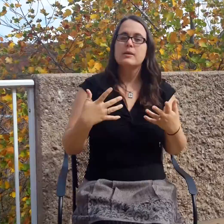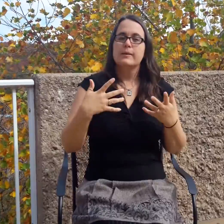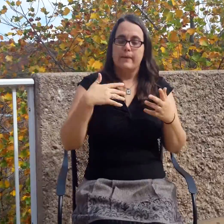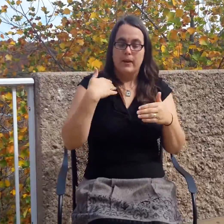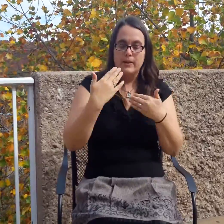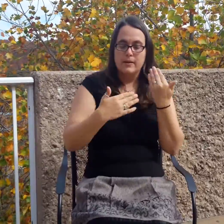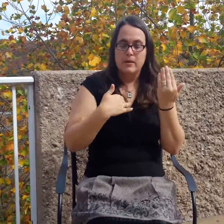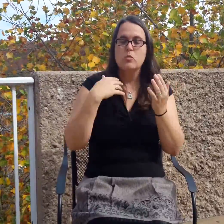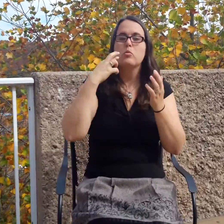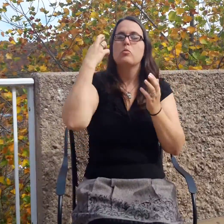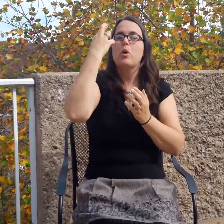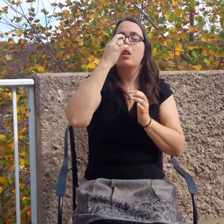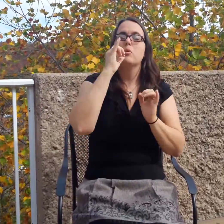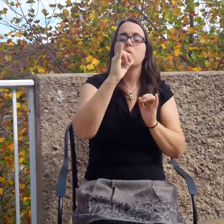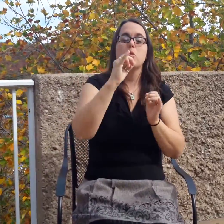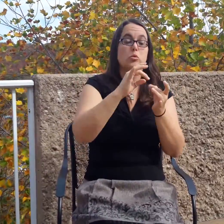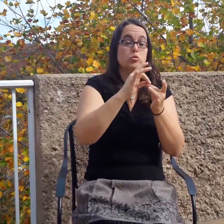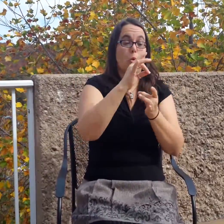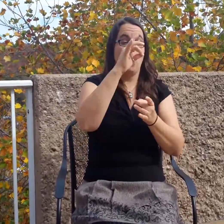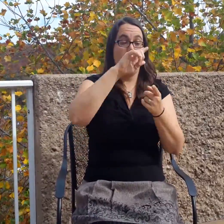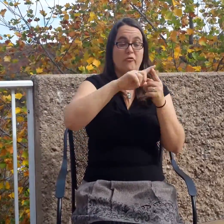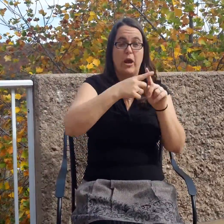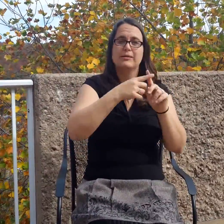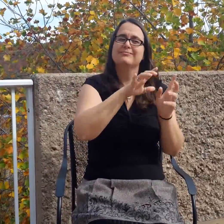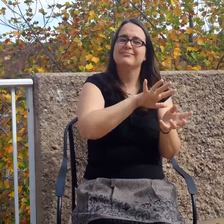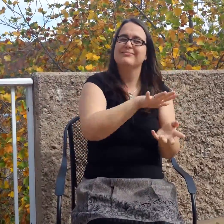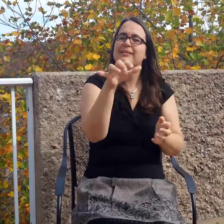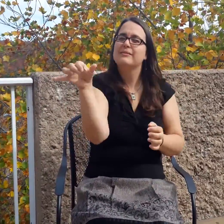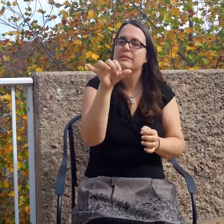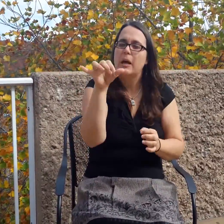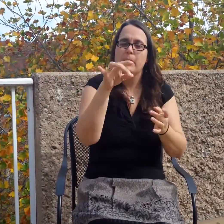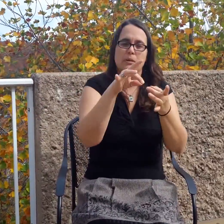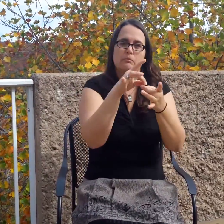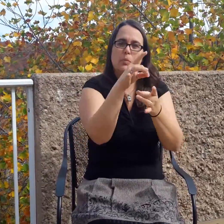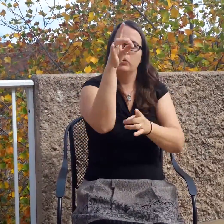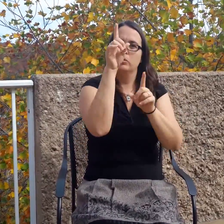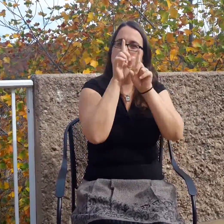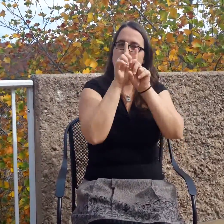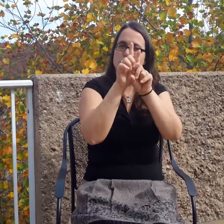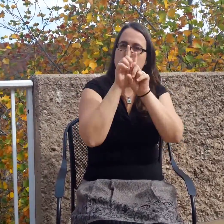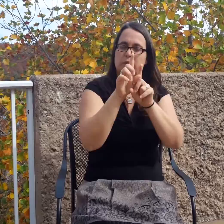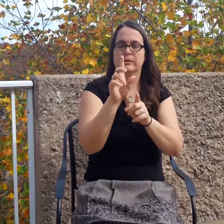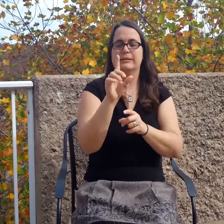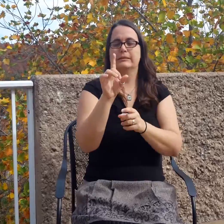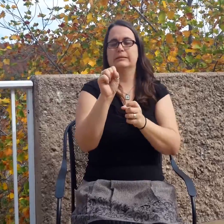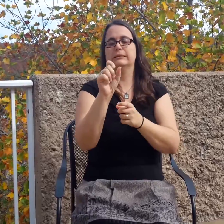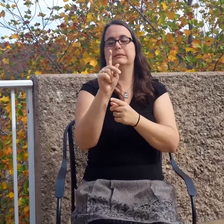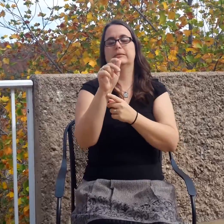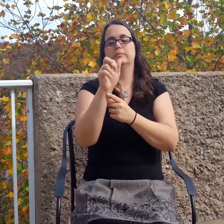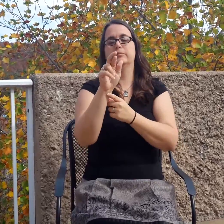So as time went on I realized, "Oh! 'Soul friend' is kind of like a spiritual director!"